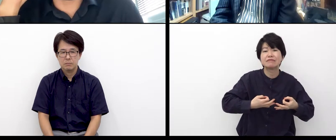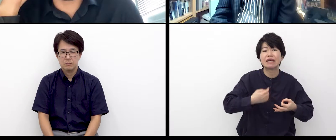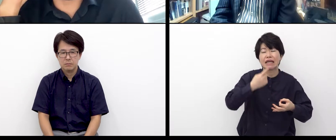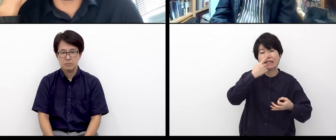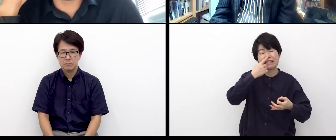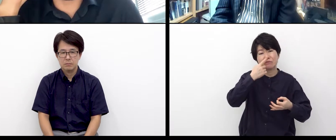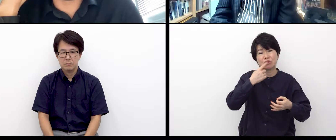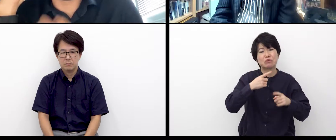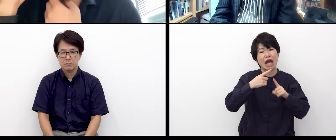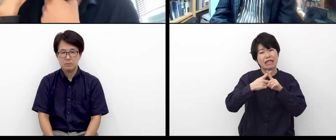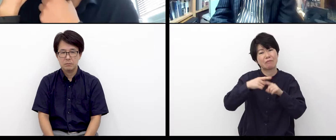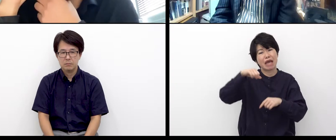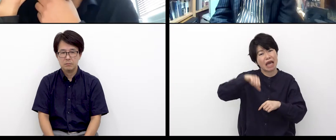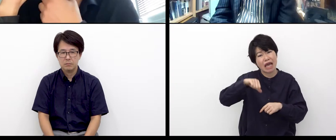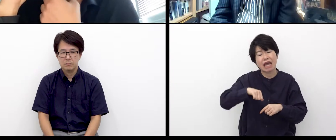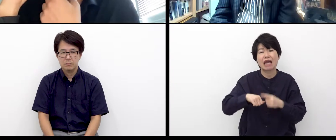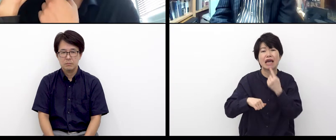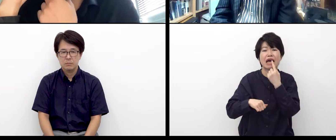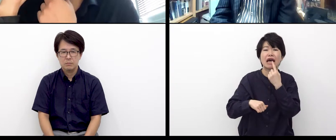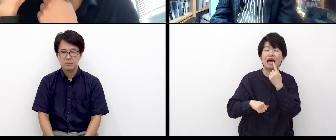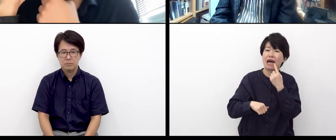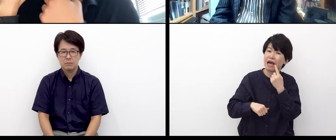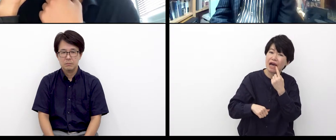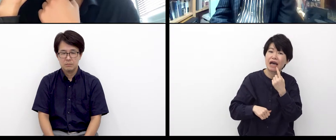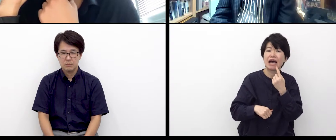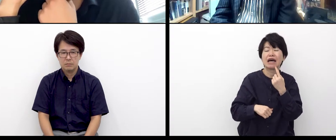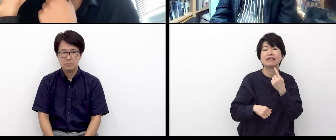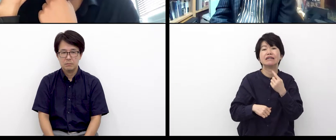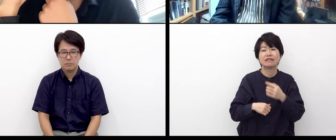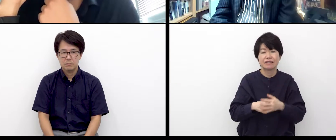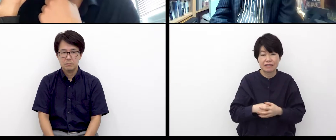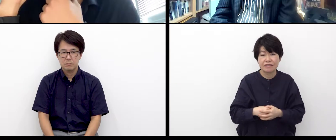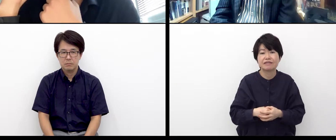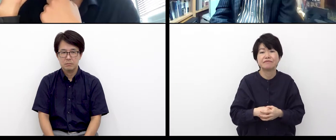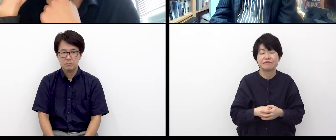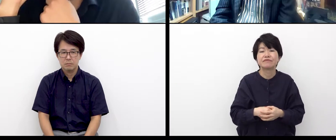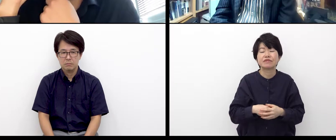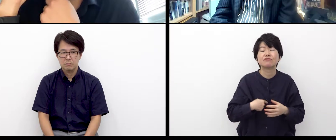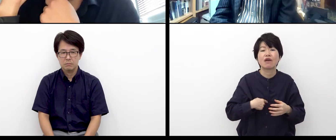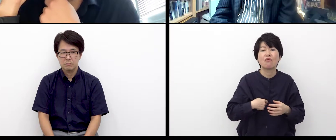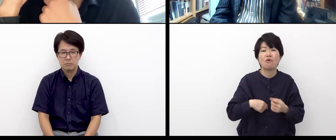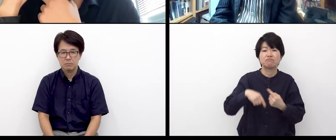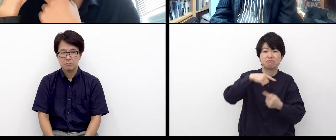and there is no exit there. In psychological terminology, it is called “rumination”.